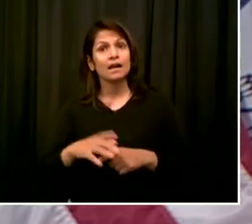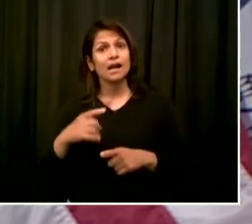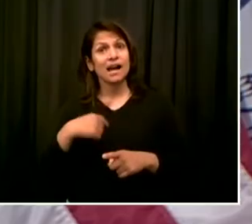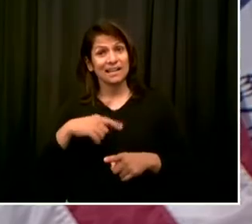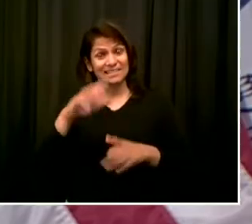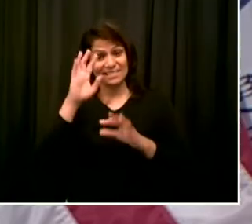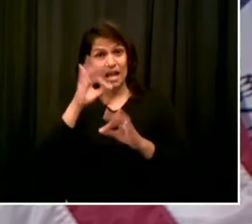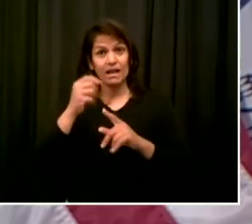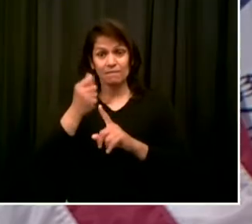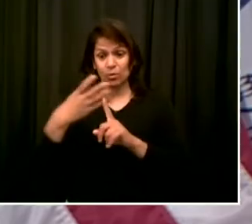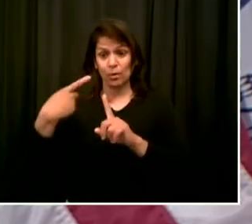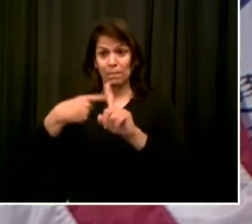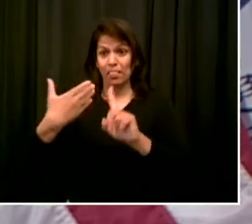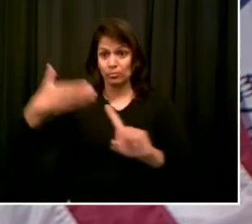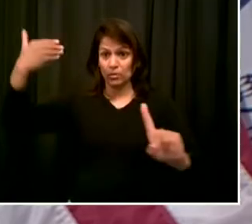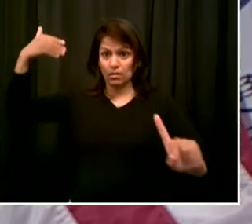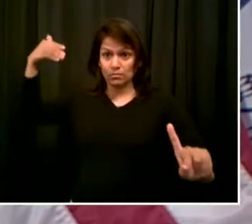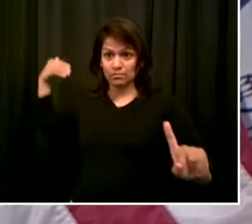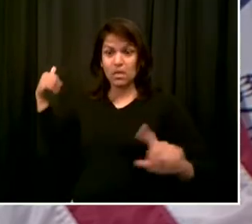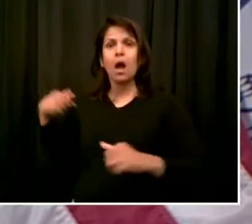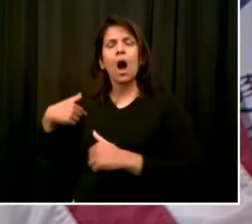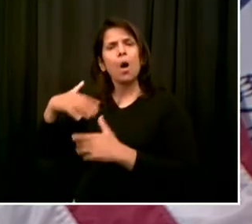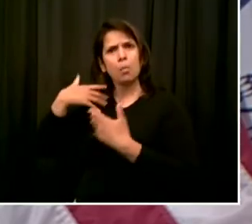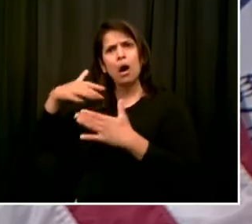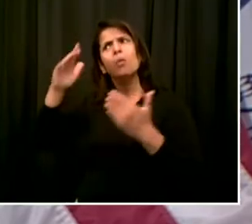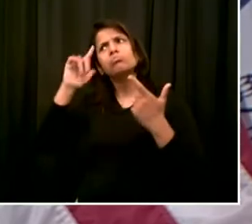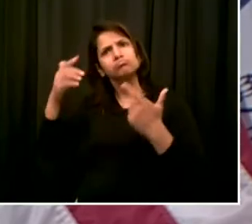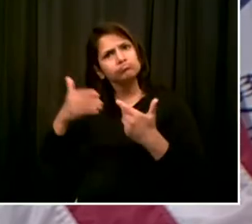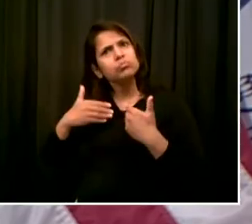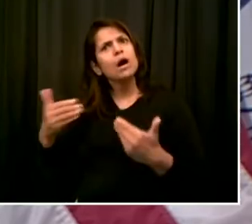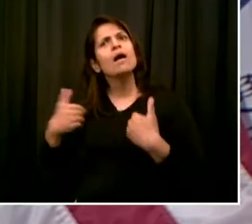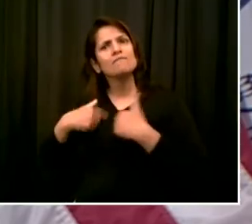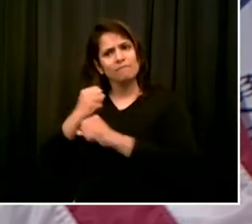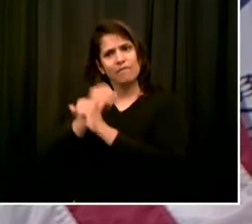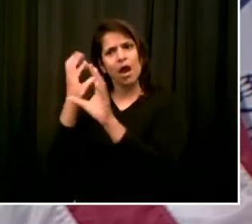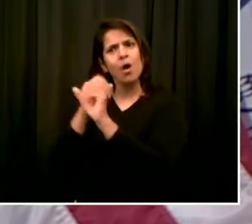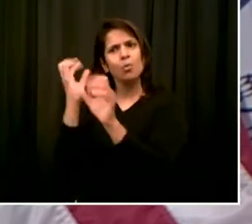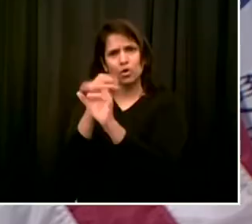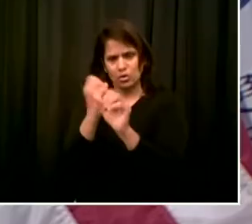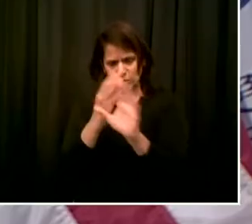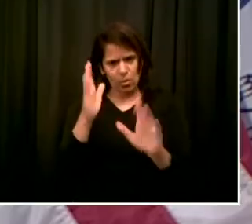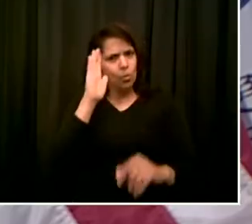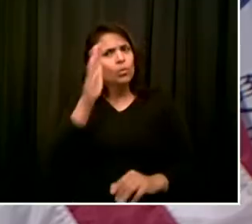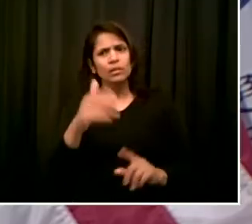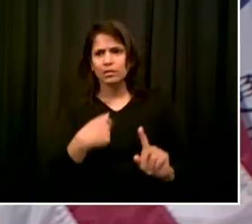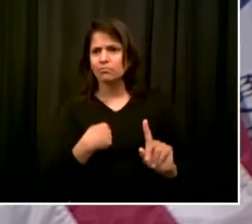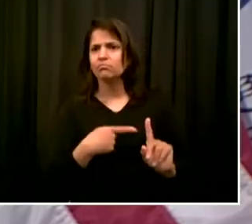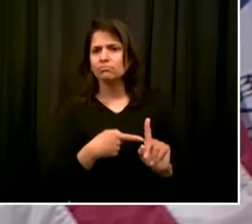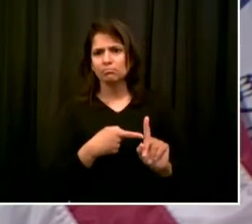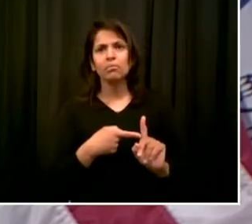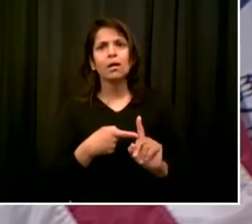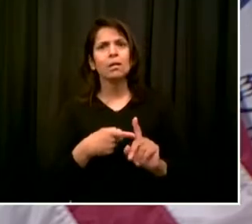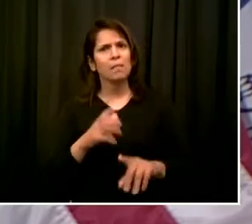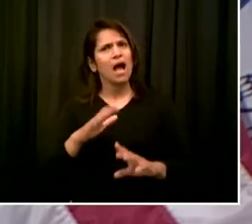MUCH. I MADE THE DECISION A COUPLE